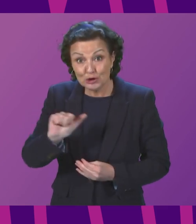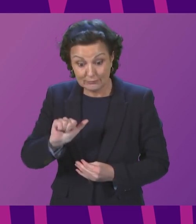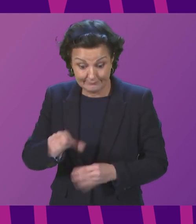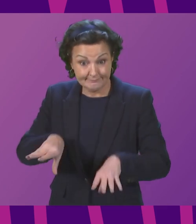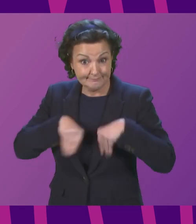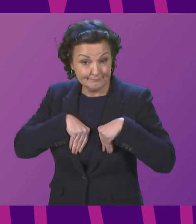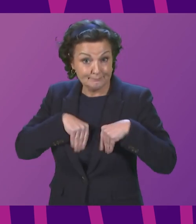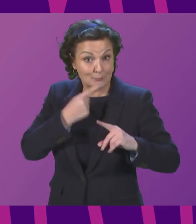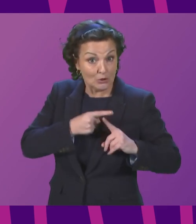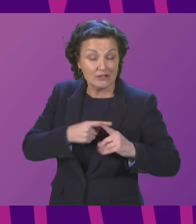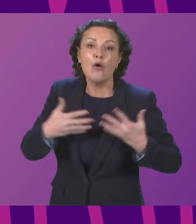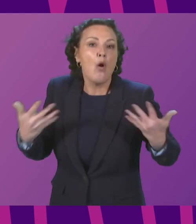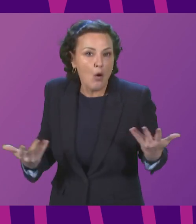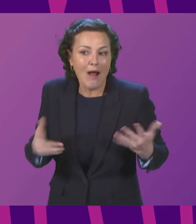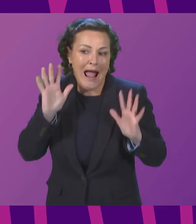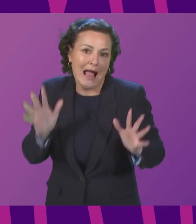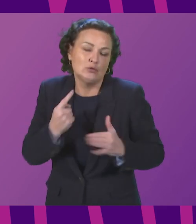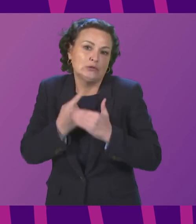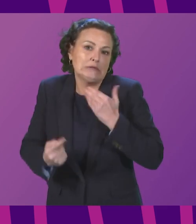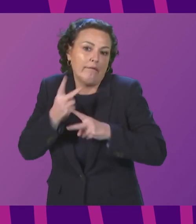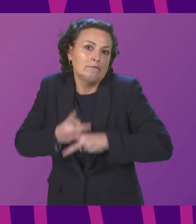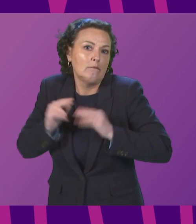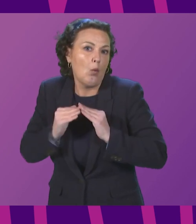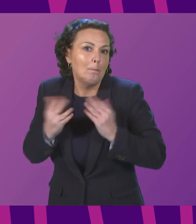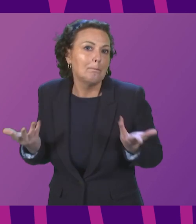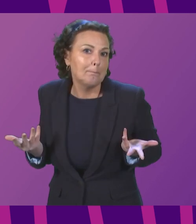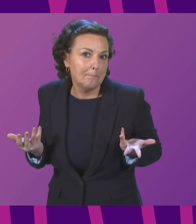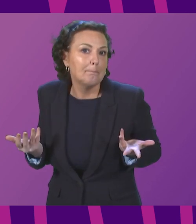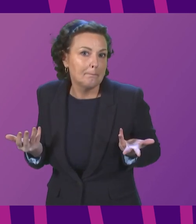the changes that I am announcing today are—at the moment, I think—appropriate.